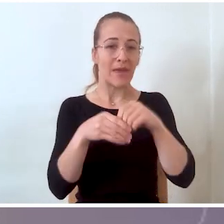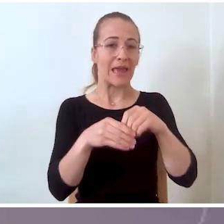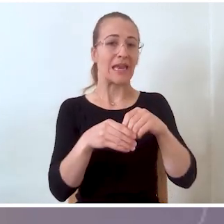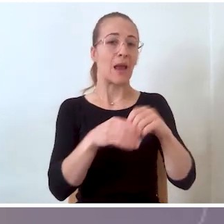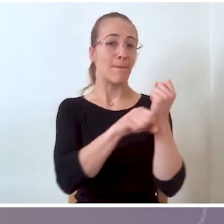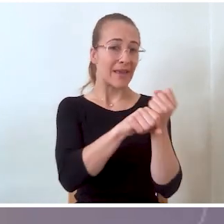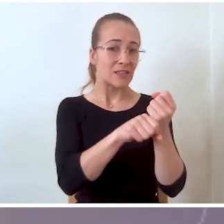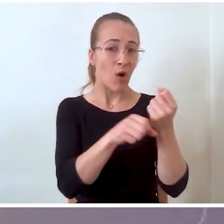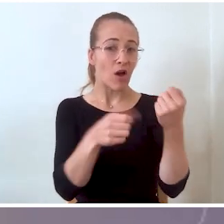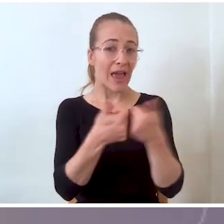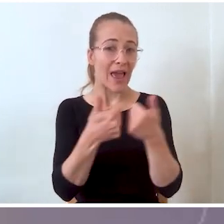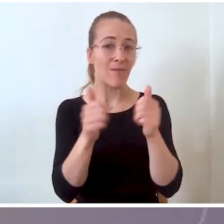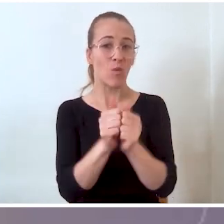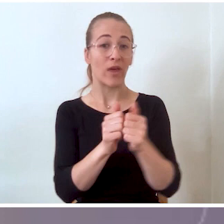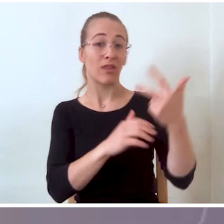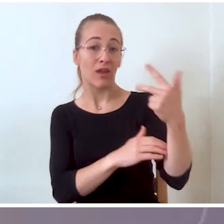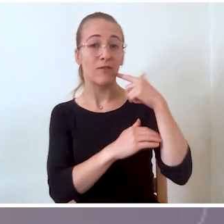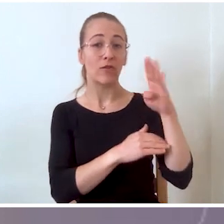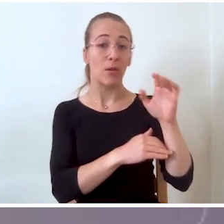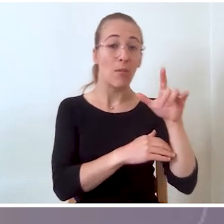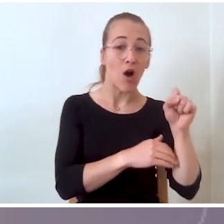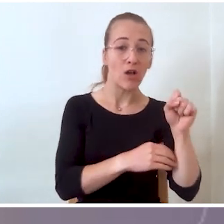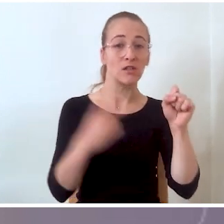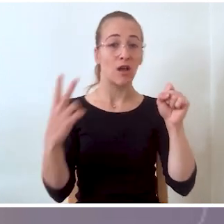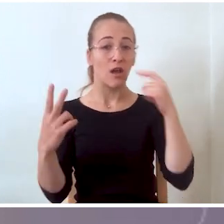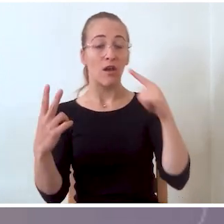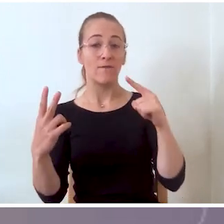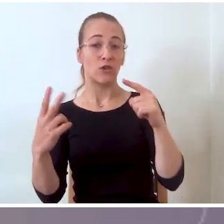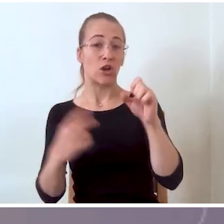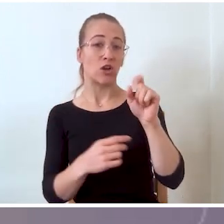put up three fingers for three balls and two fingers for two strikes, again,